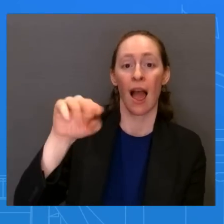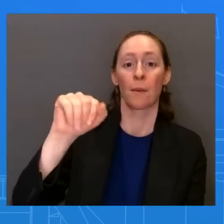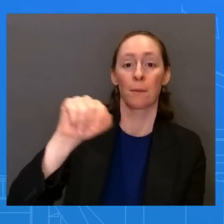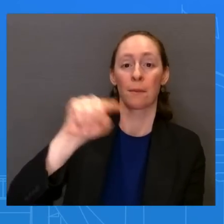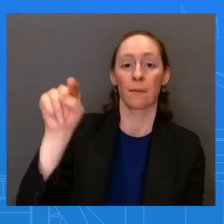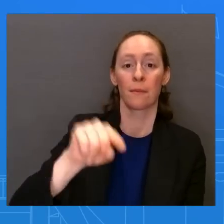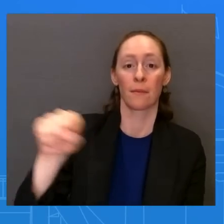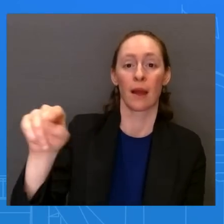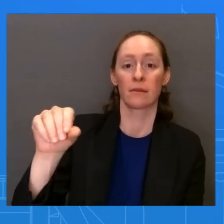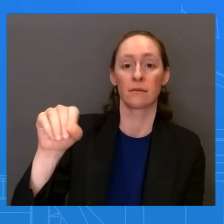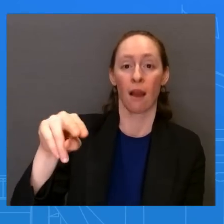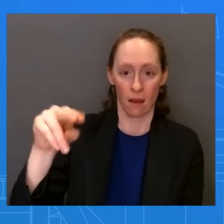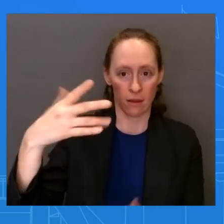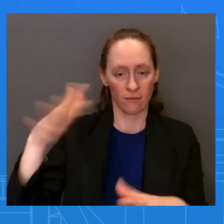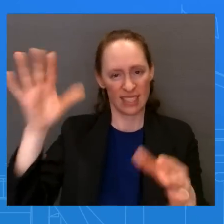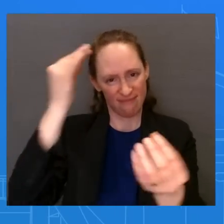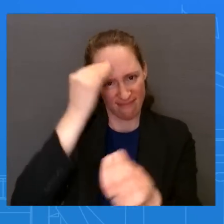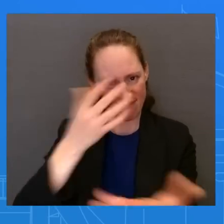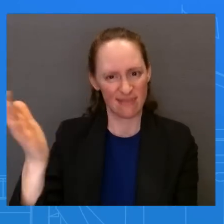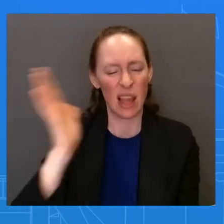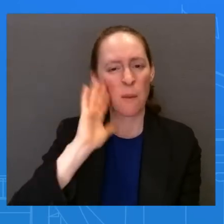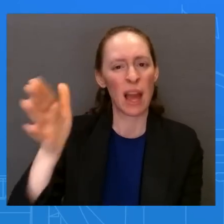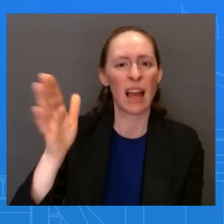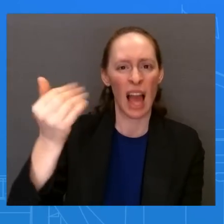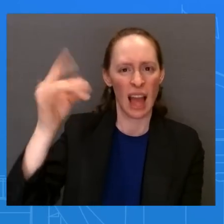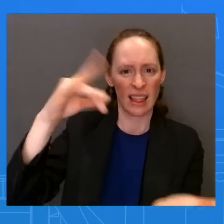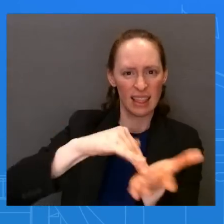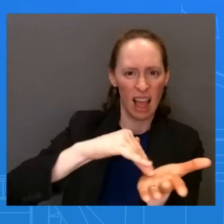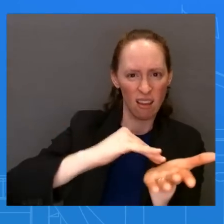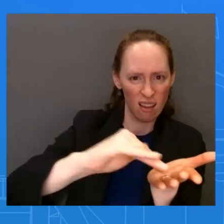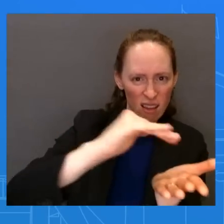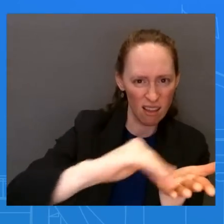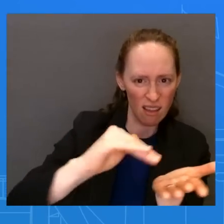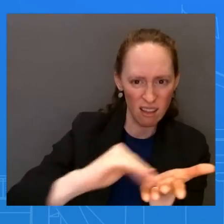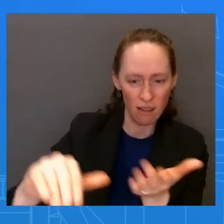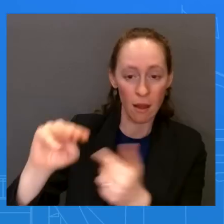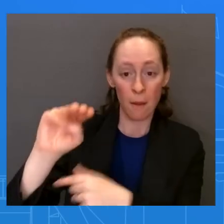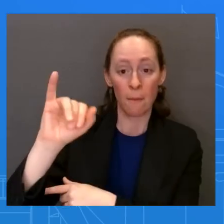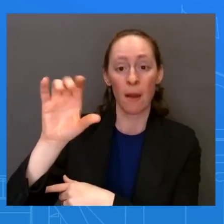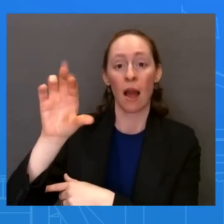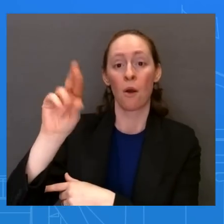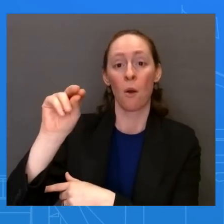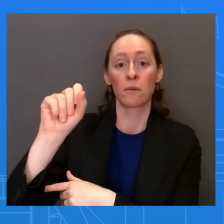All these thousands of job cuts are coming on top of tens of thousands of jobs being cut across the tech sector